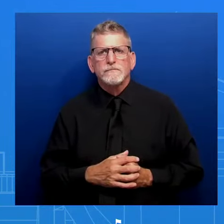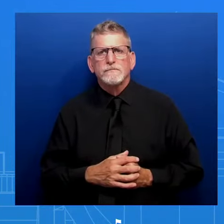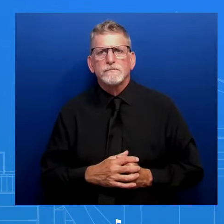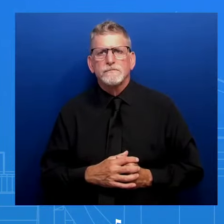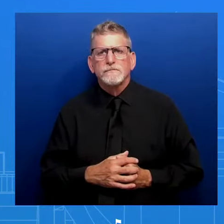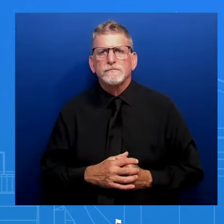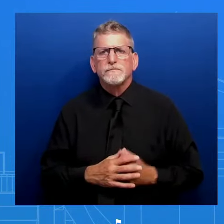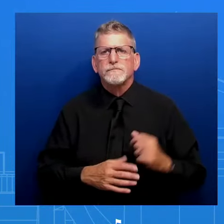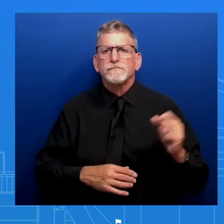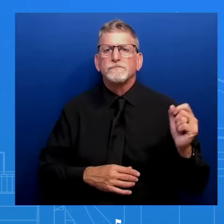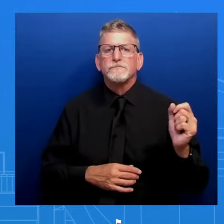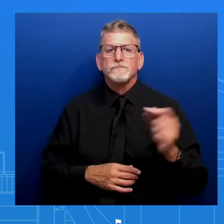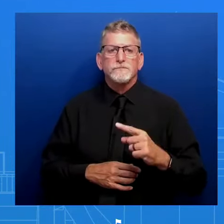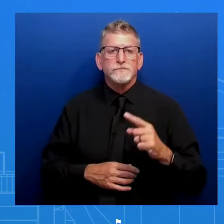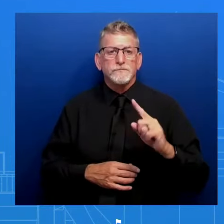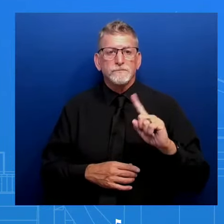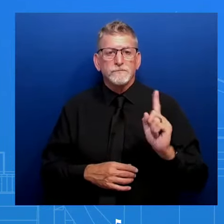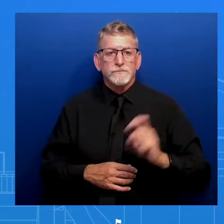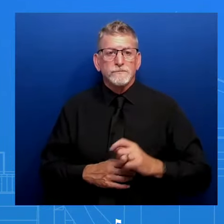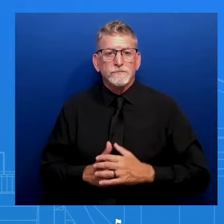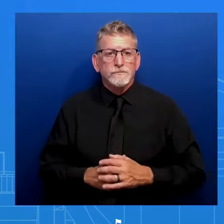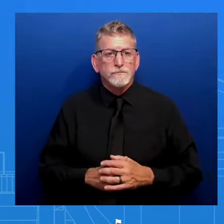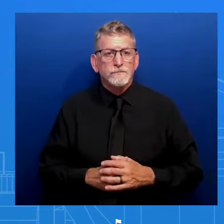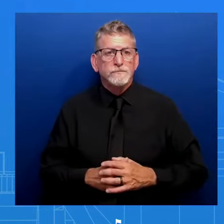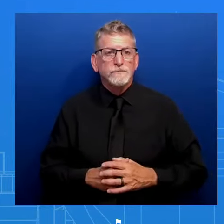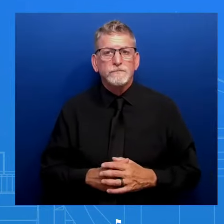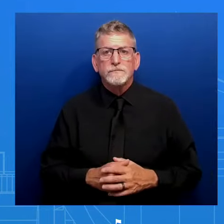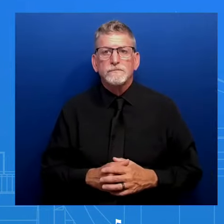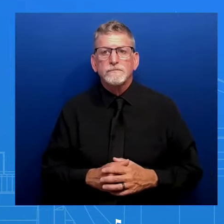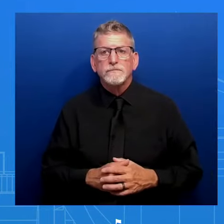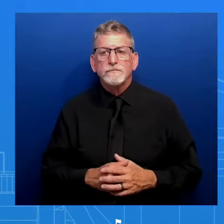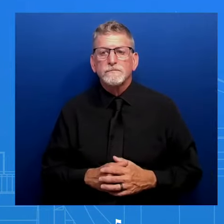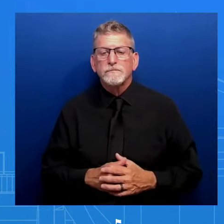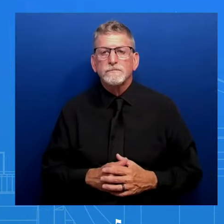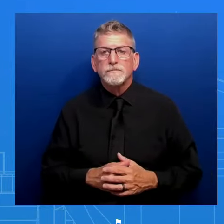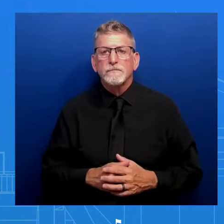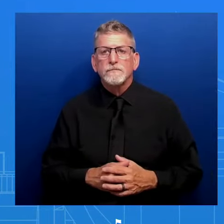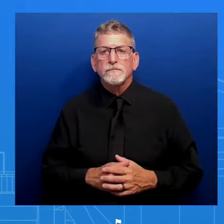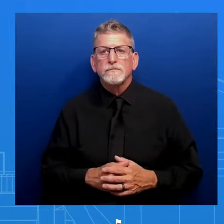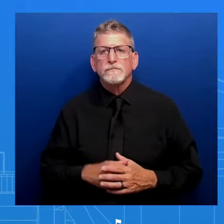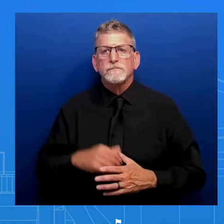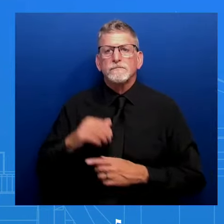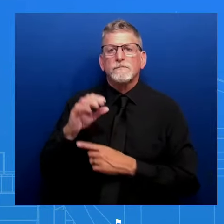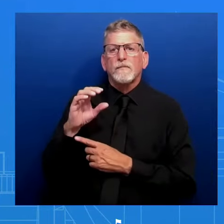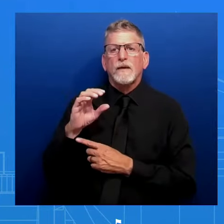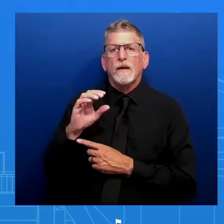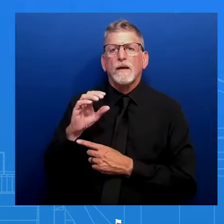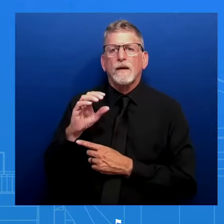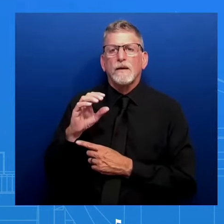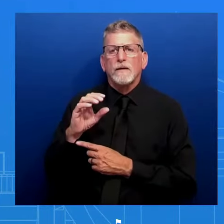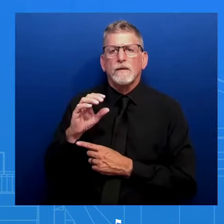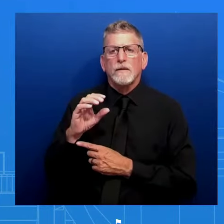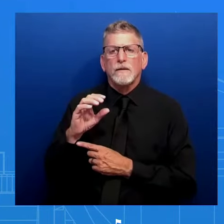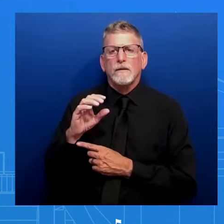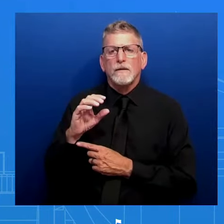about the counteroffensive a little bit back. Let's say there is not much more progress by the time,